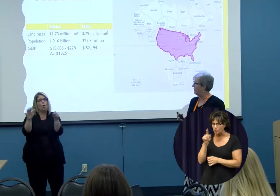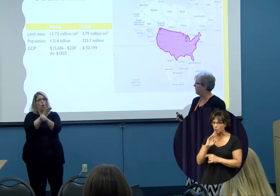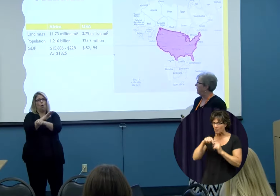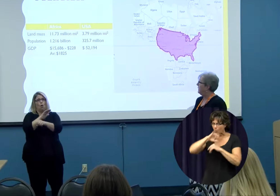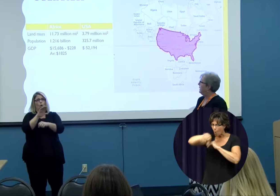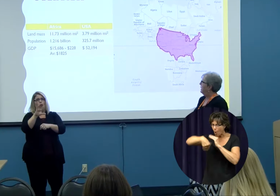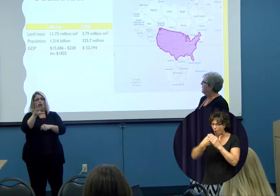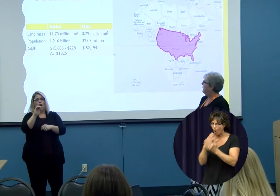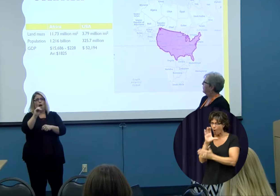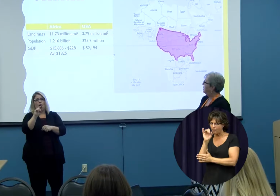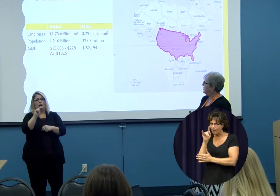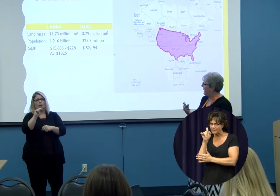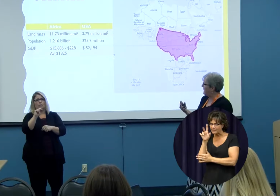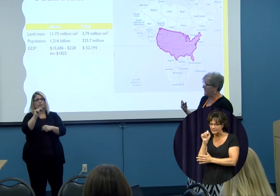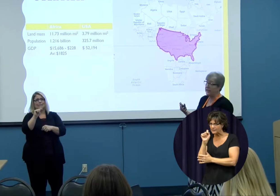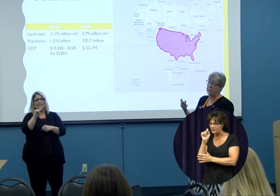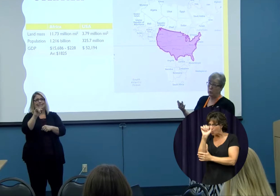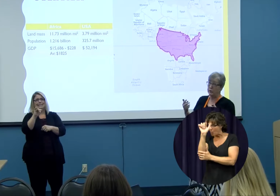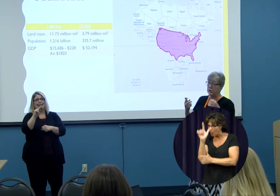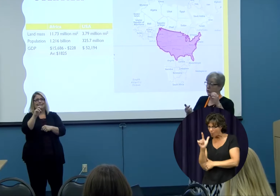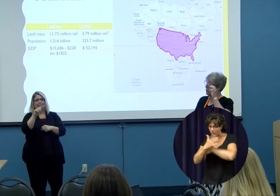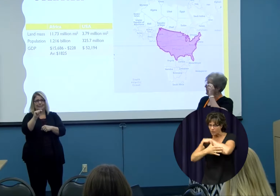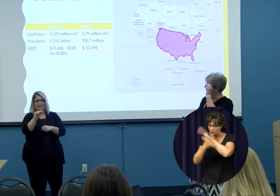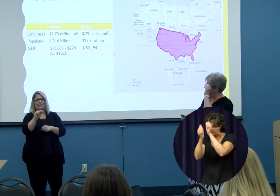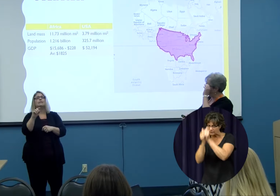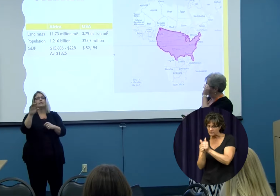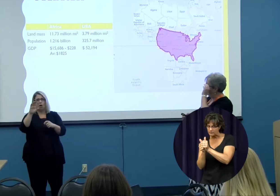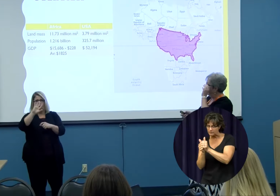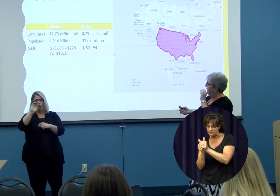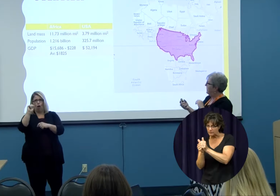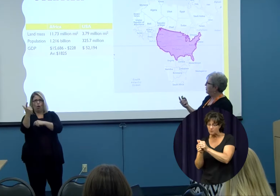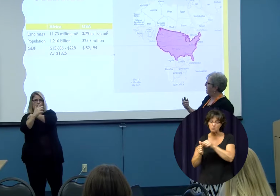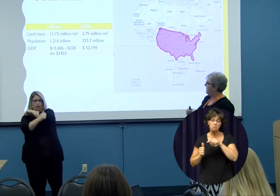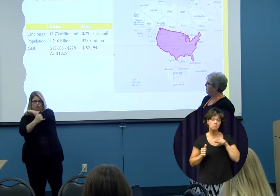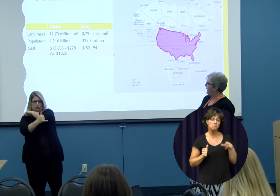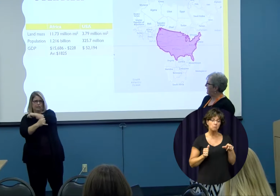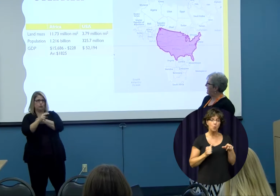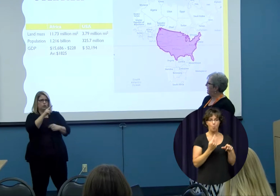Whereas the United States of course it's just one country.